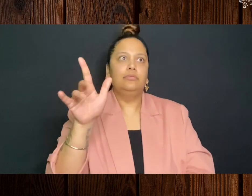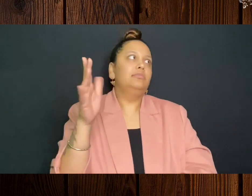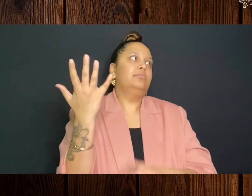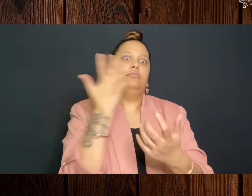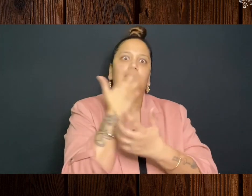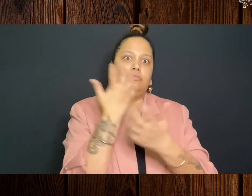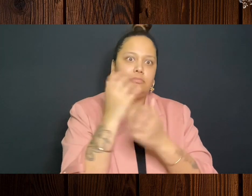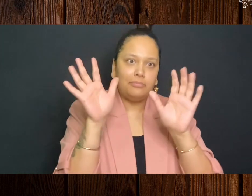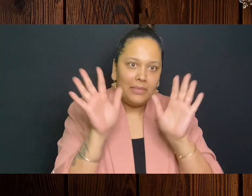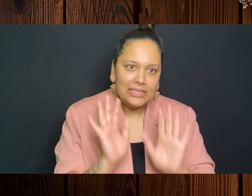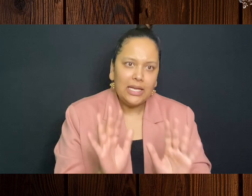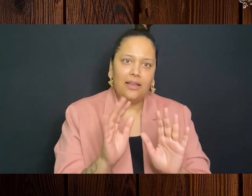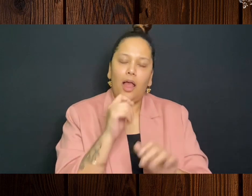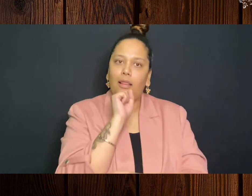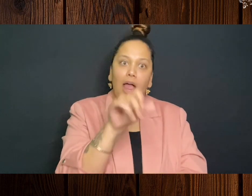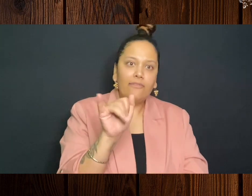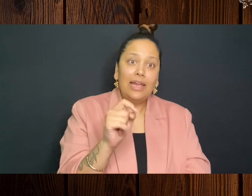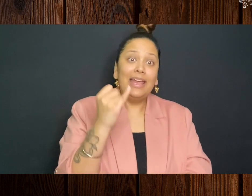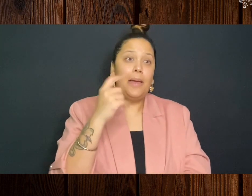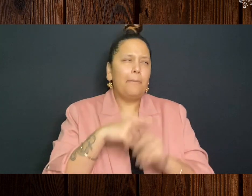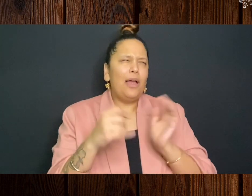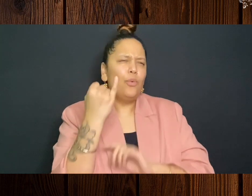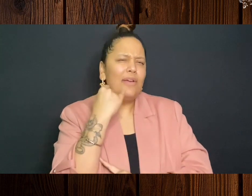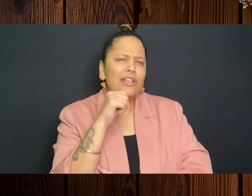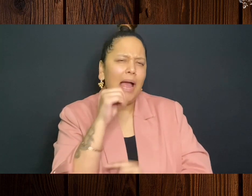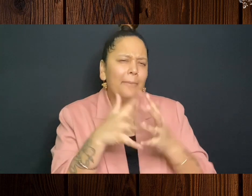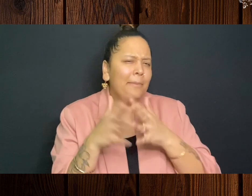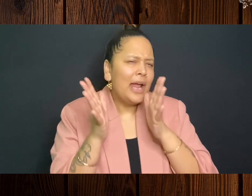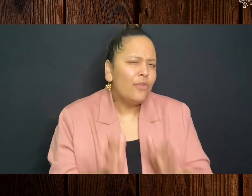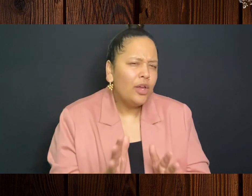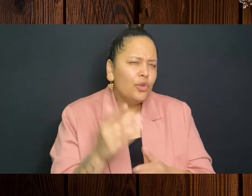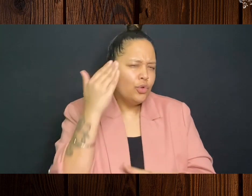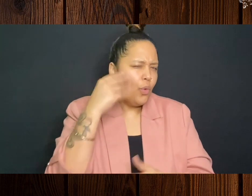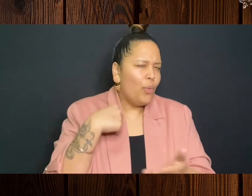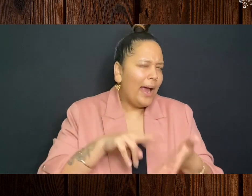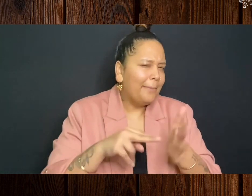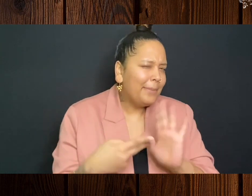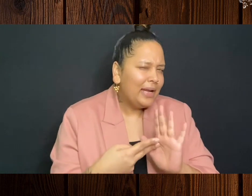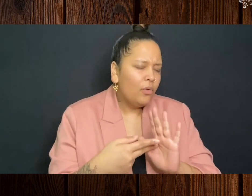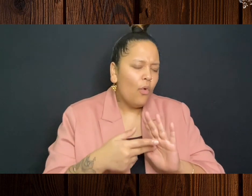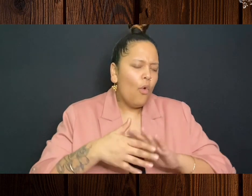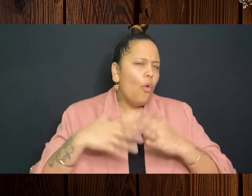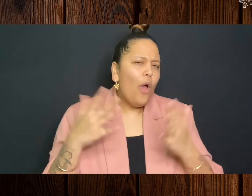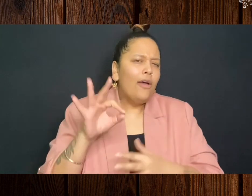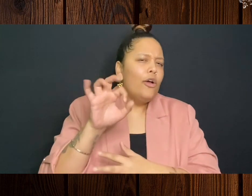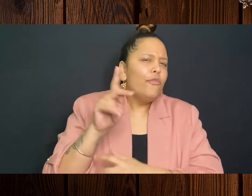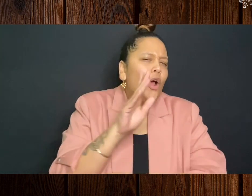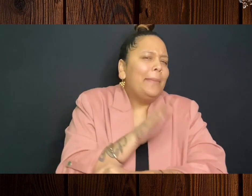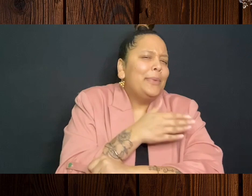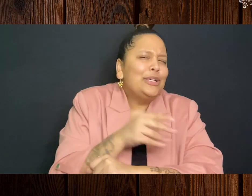love it. But what if you're not American? You know what I mean? Does folk music